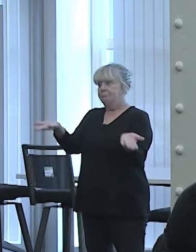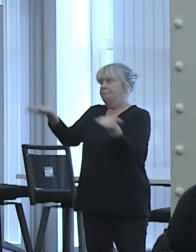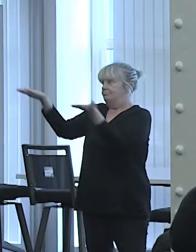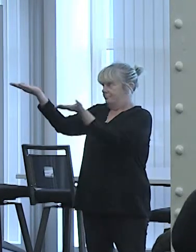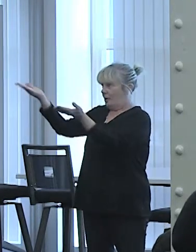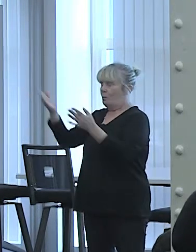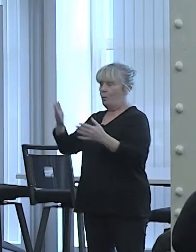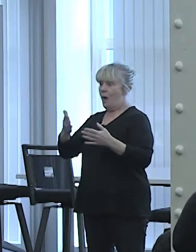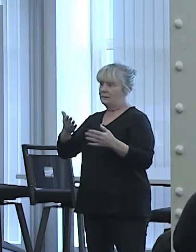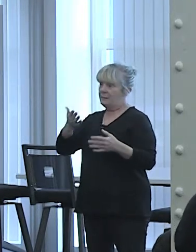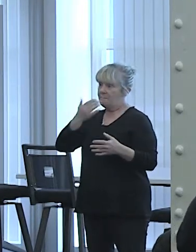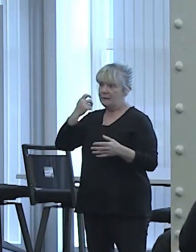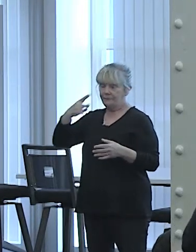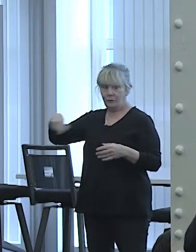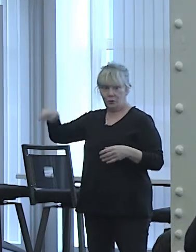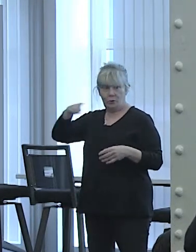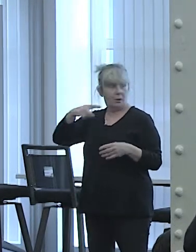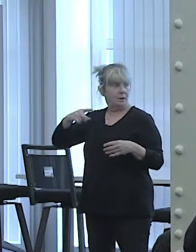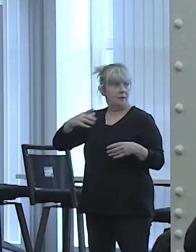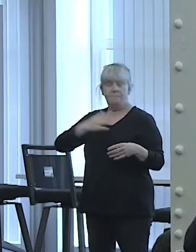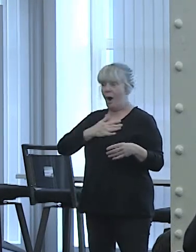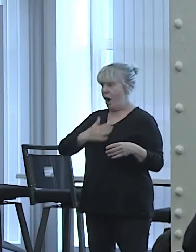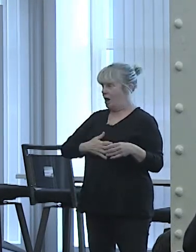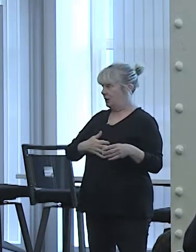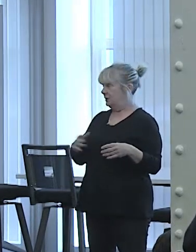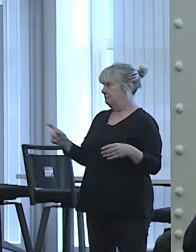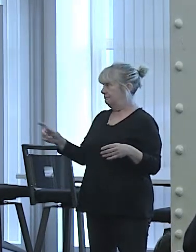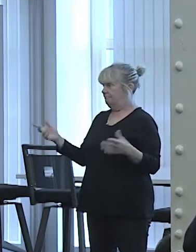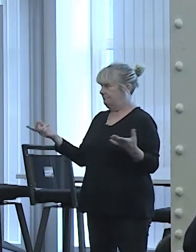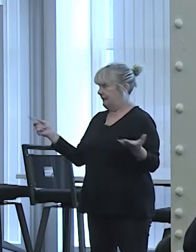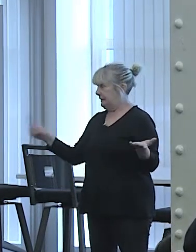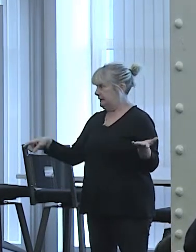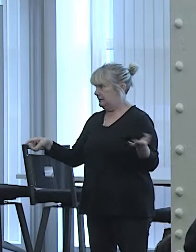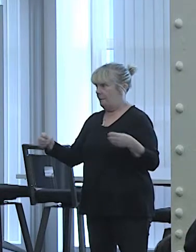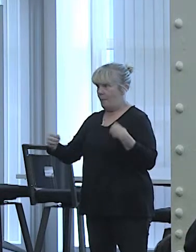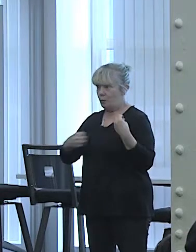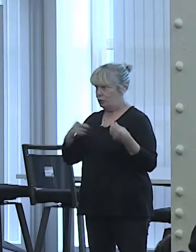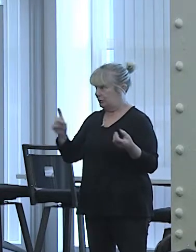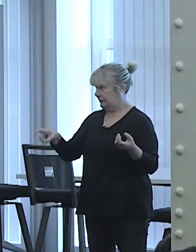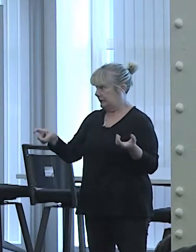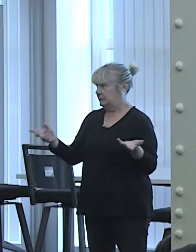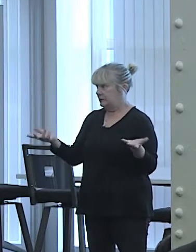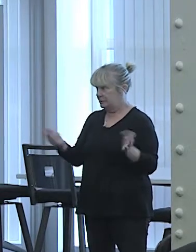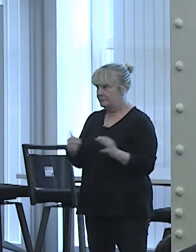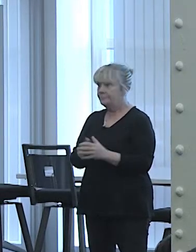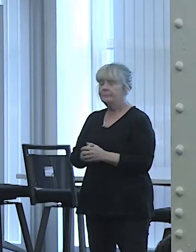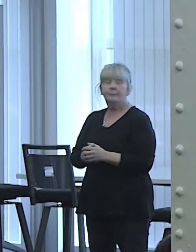and your emotional and your bodily needs. My slides are not gonna display properly,